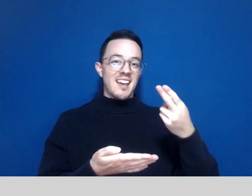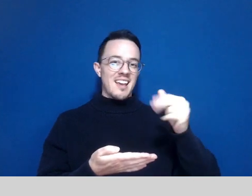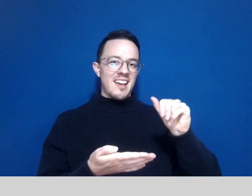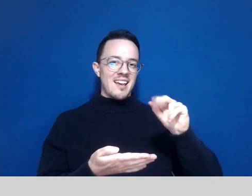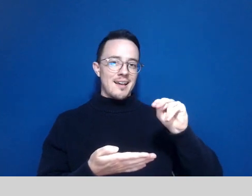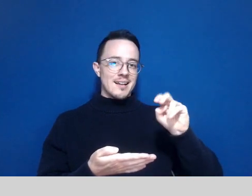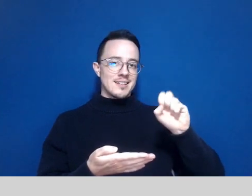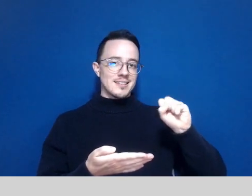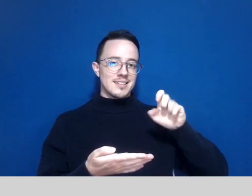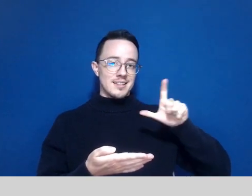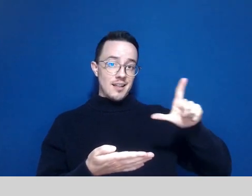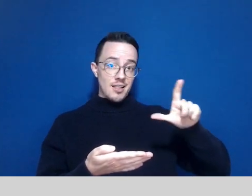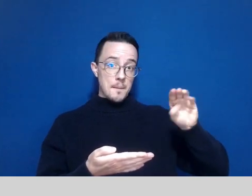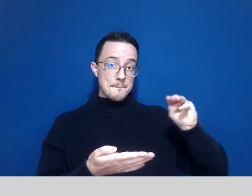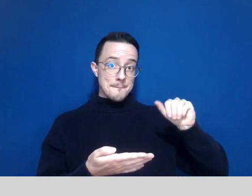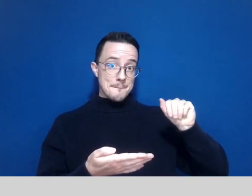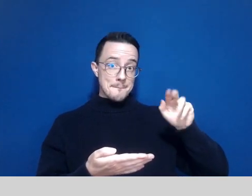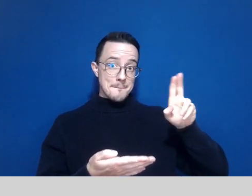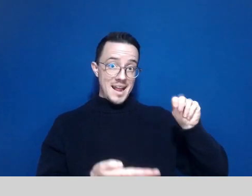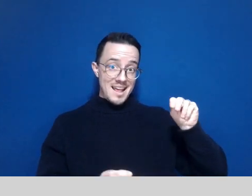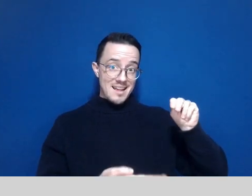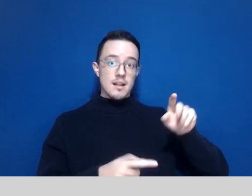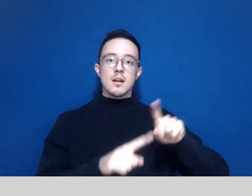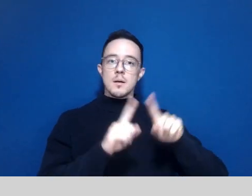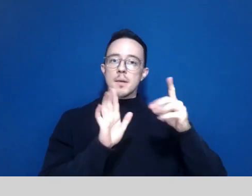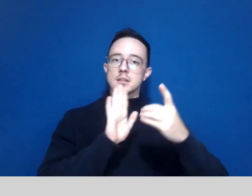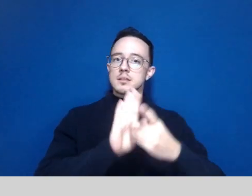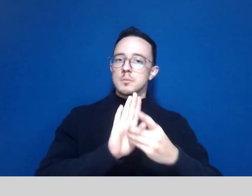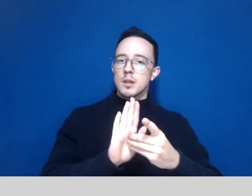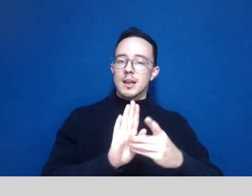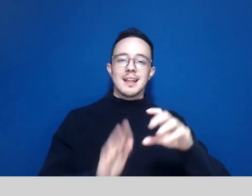but is displayed as Scott Hanselman.